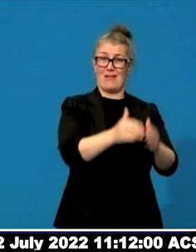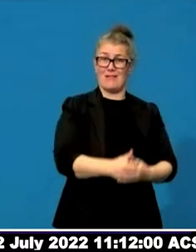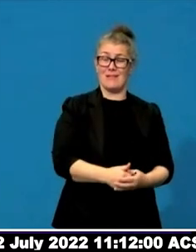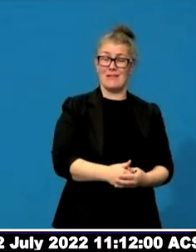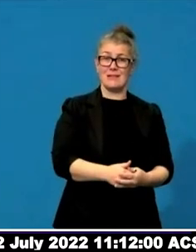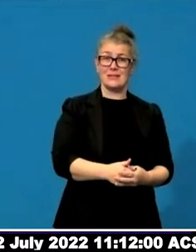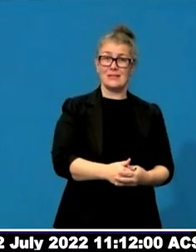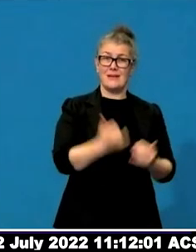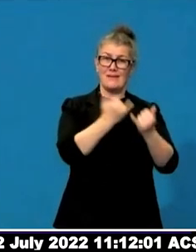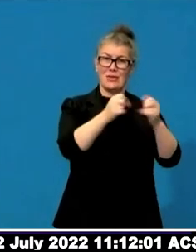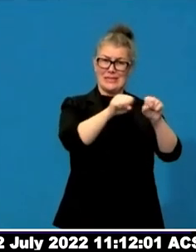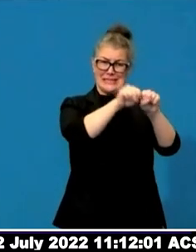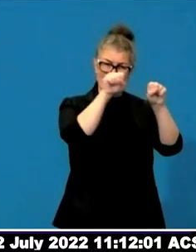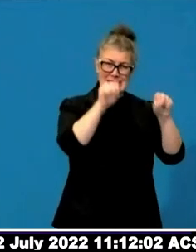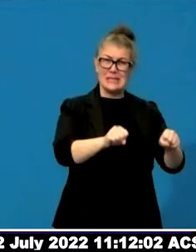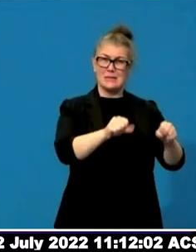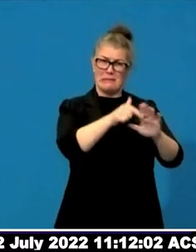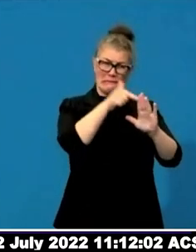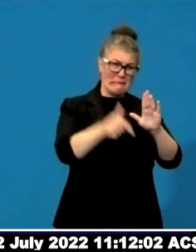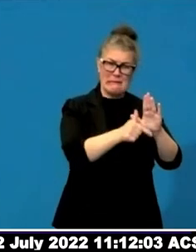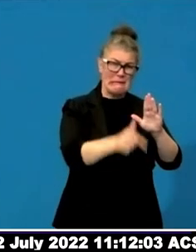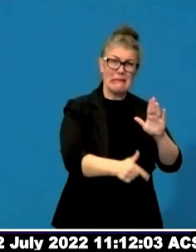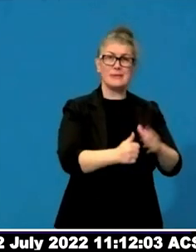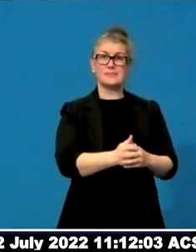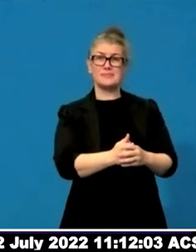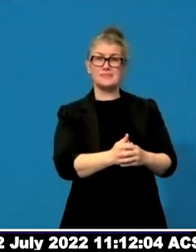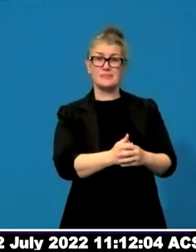you know, automatic email responses say, "Thank you.